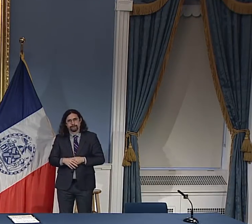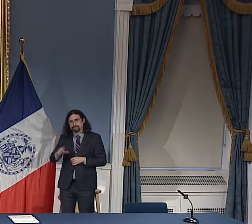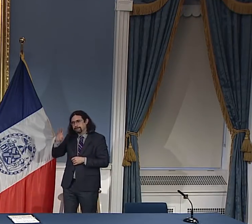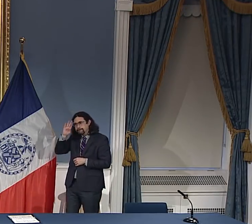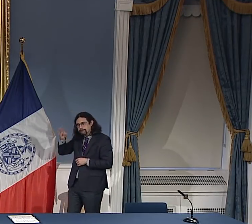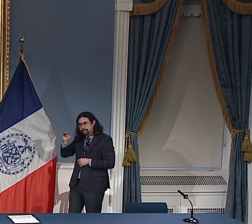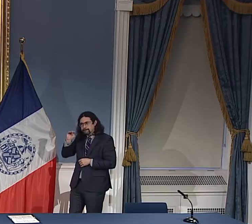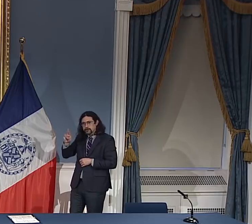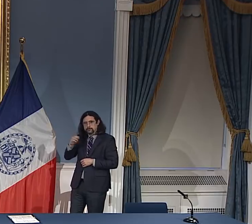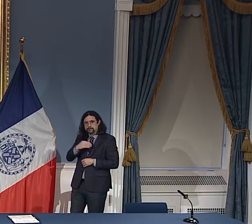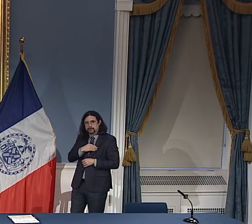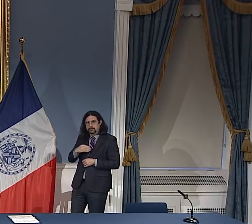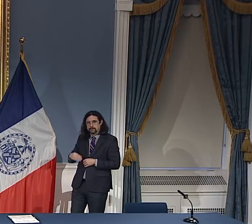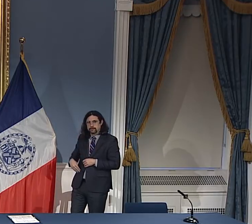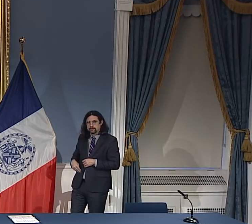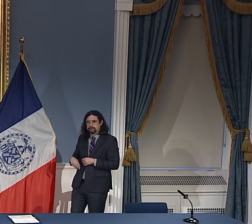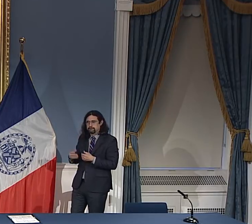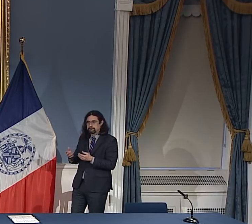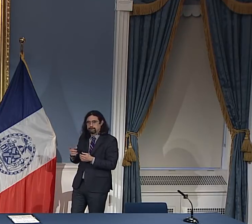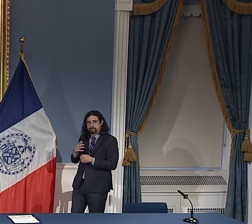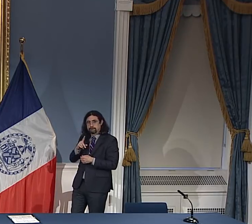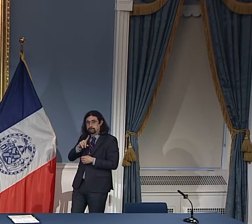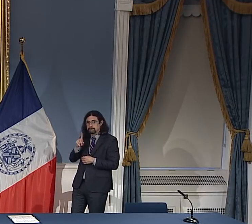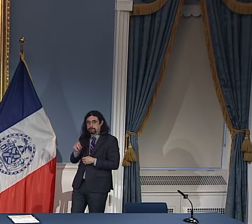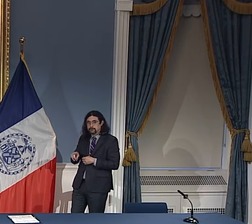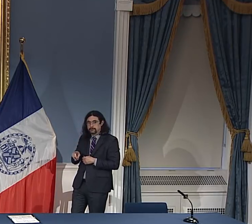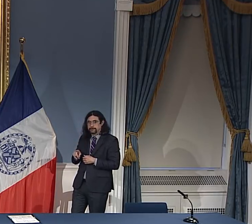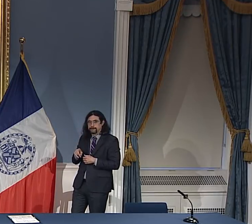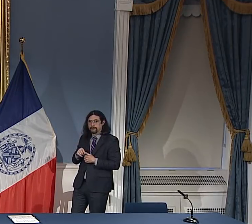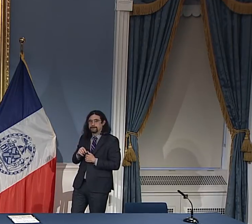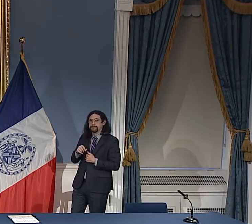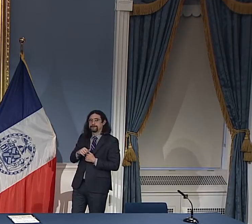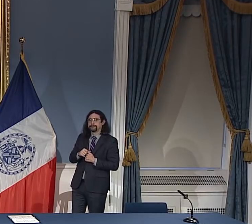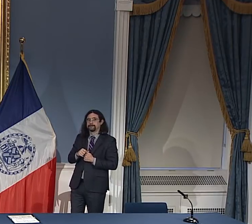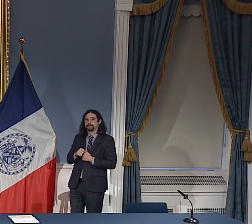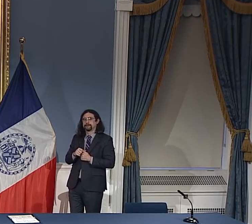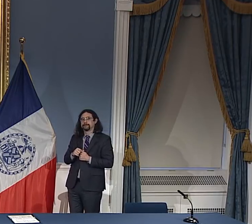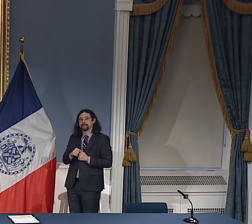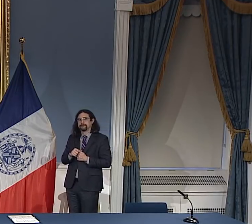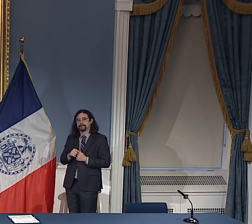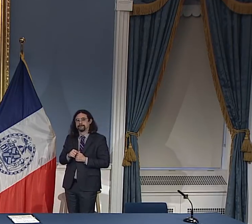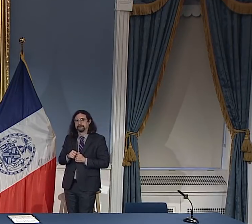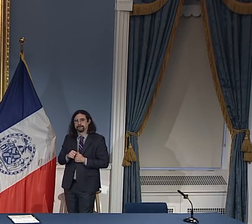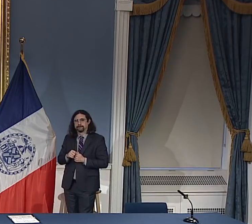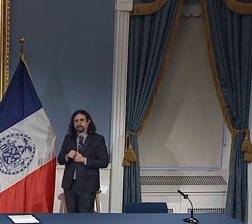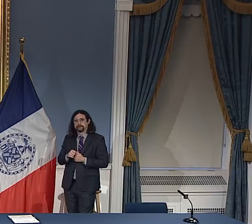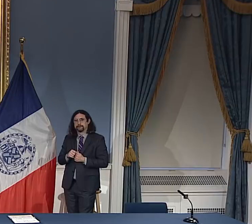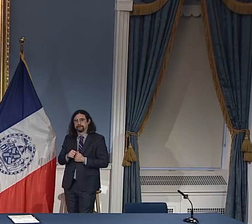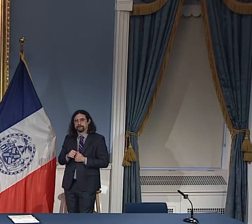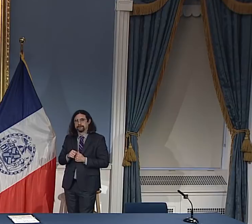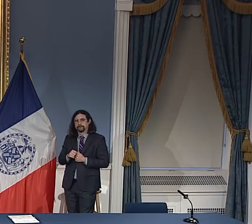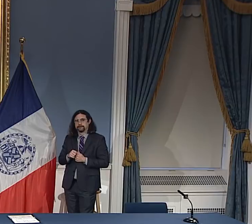LAST BUT NOT EALS, TJOHOV. HI,R M. MAYOR. HEY. TWO QUESTIO.NS